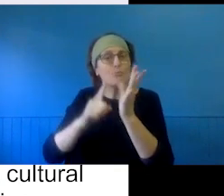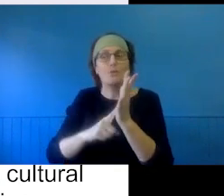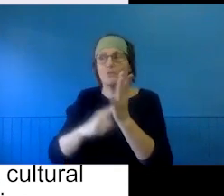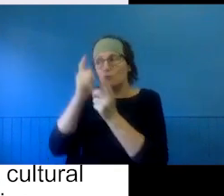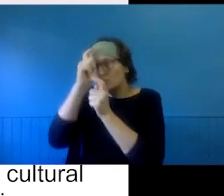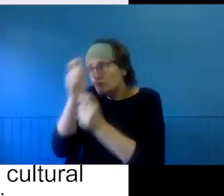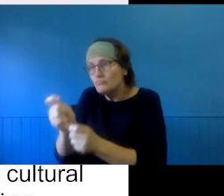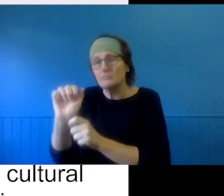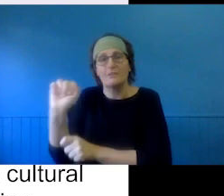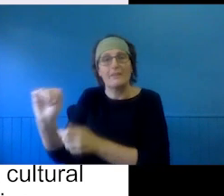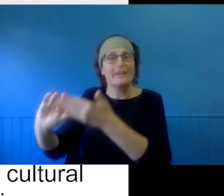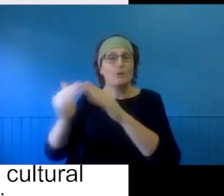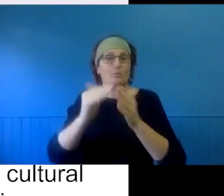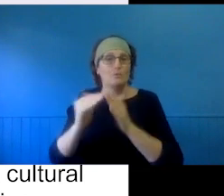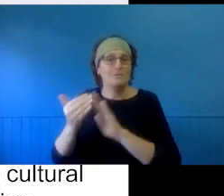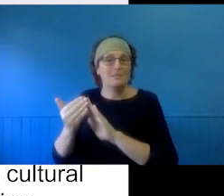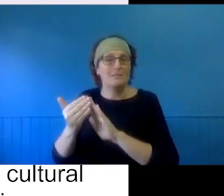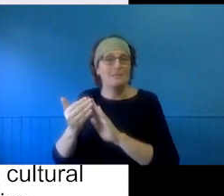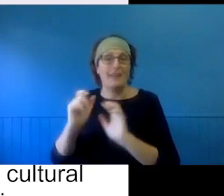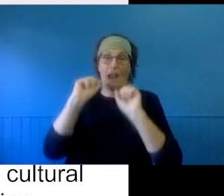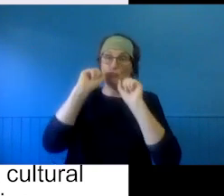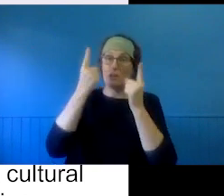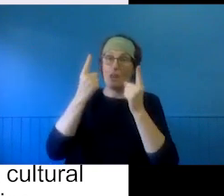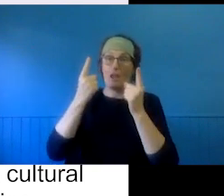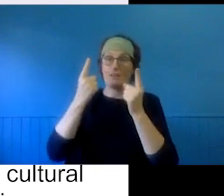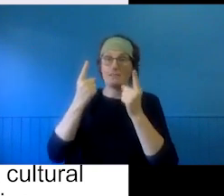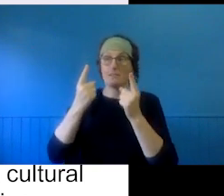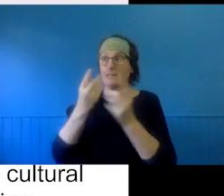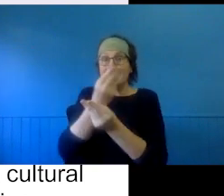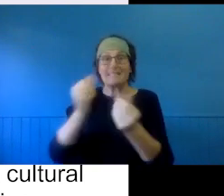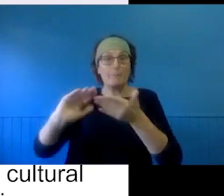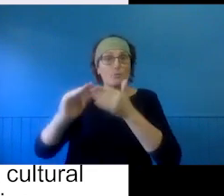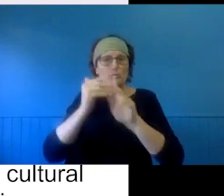Recognising that communities may be in remote parts of Australia but